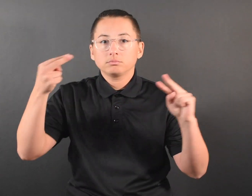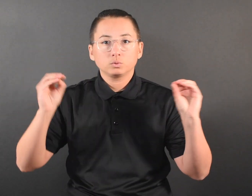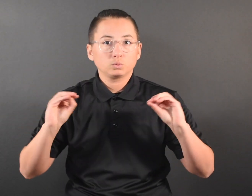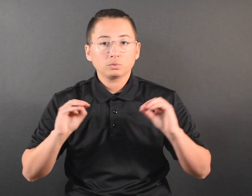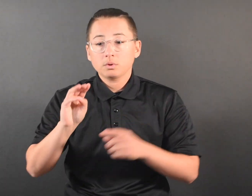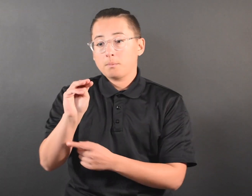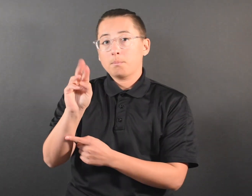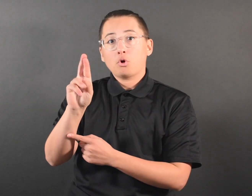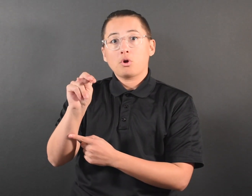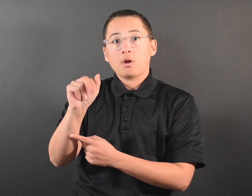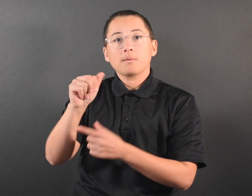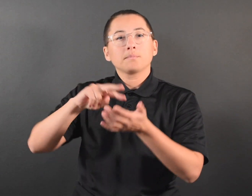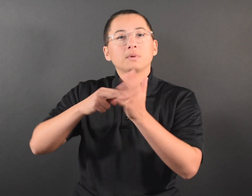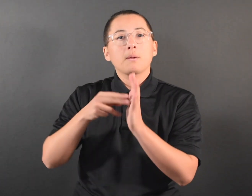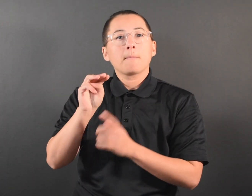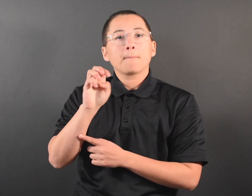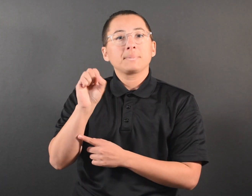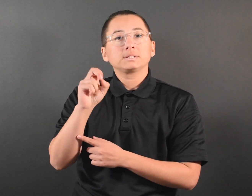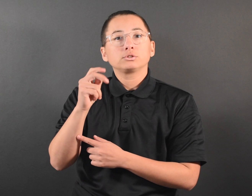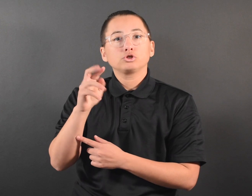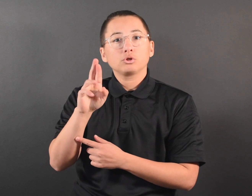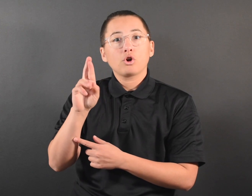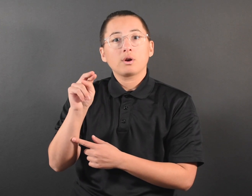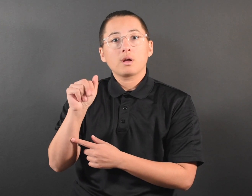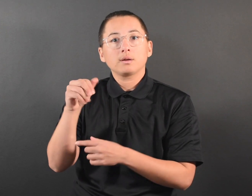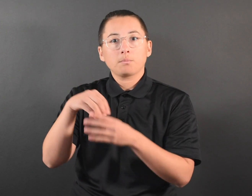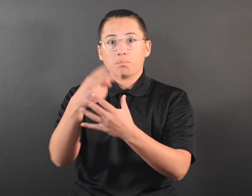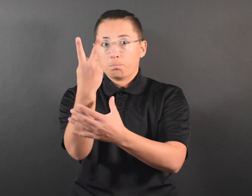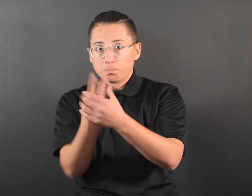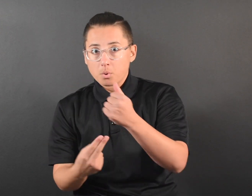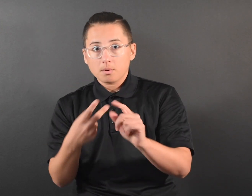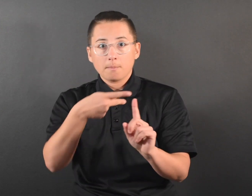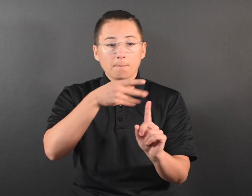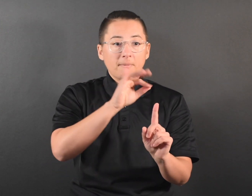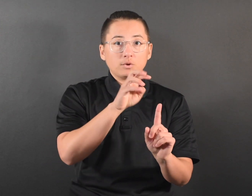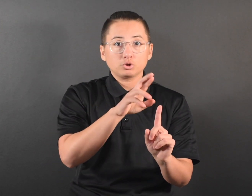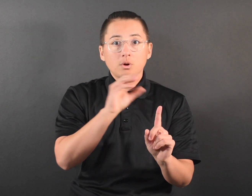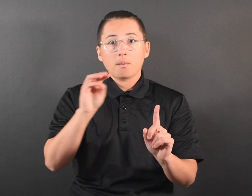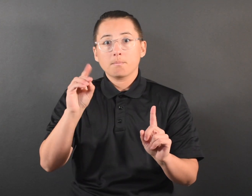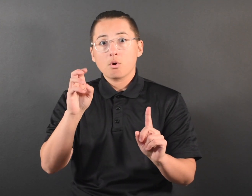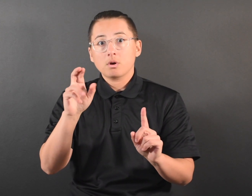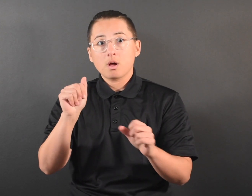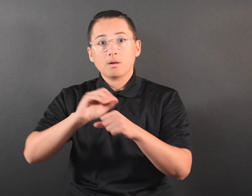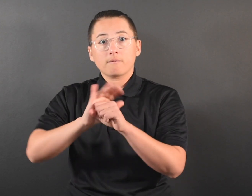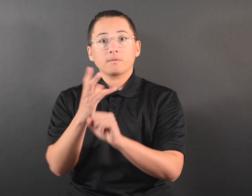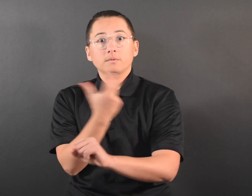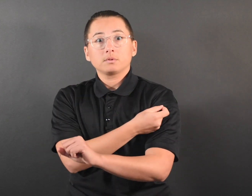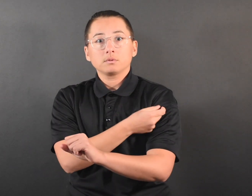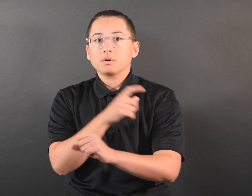The mRNA (messenger RNA) in the Pfizer and Moderna COVID-19 vaccines is not able to change